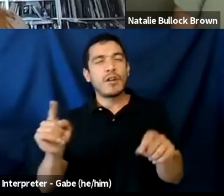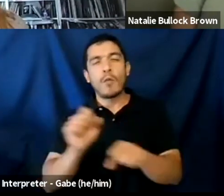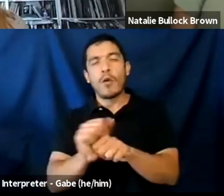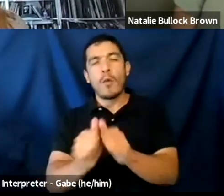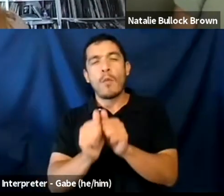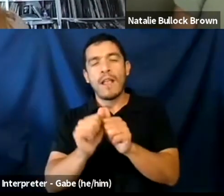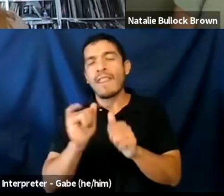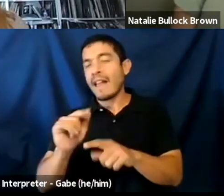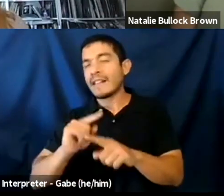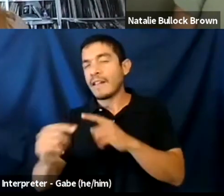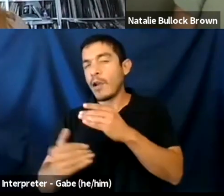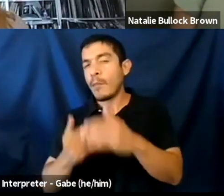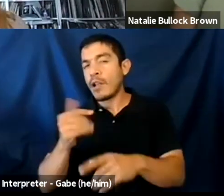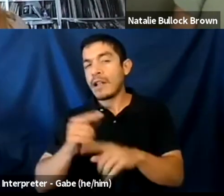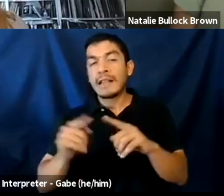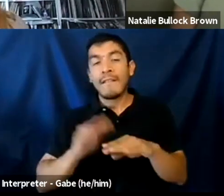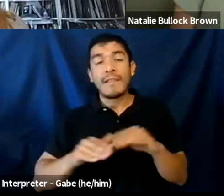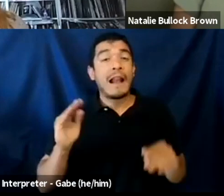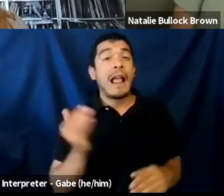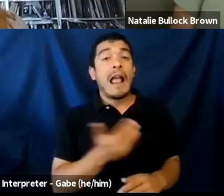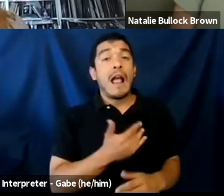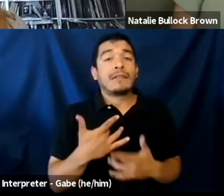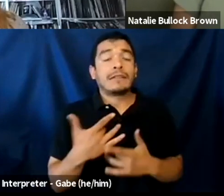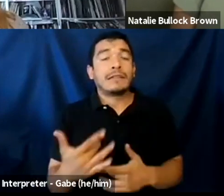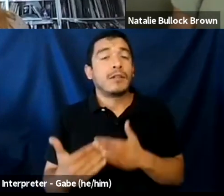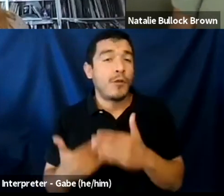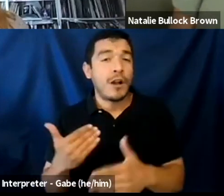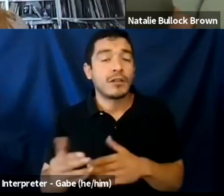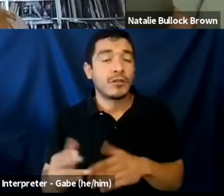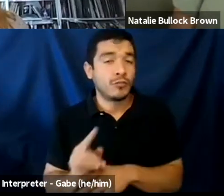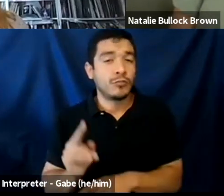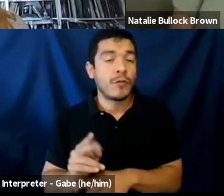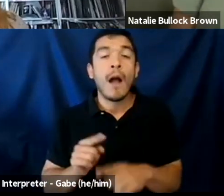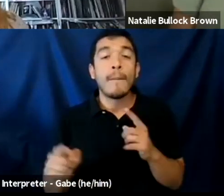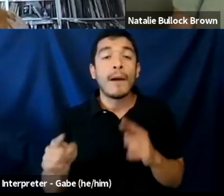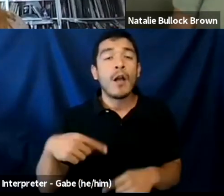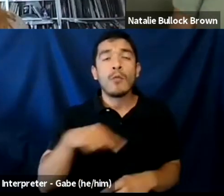and different than the process that we tend to engage in. But we try to be honest about that fact,